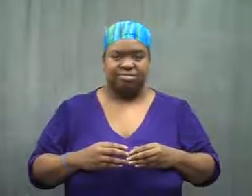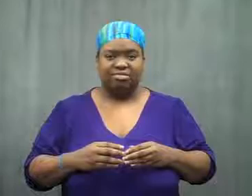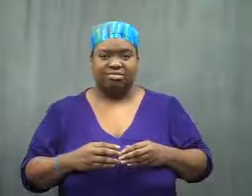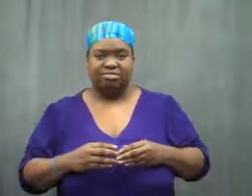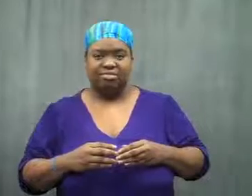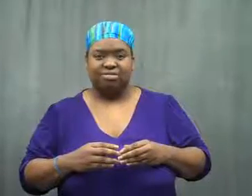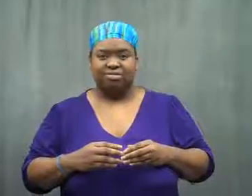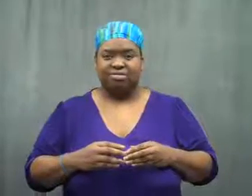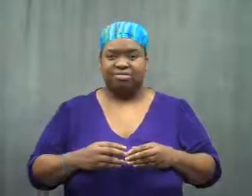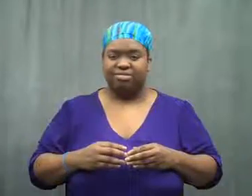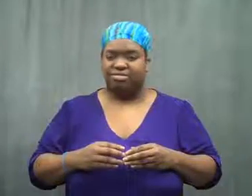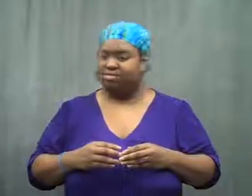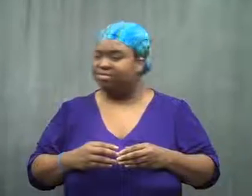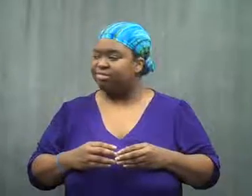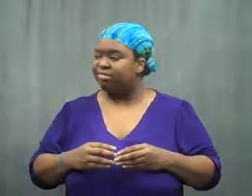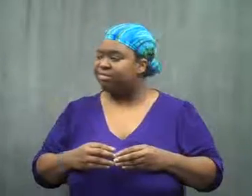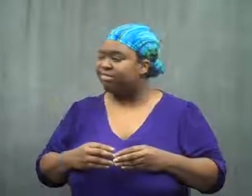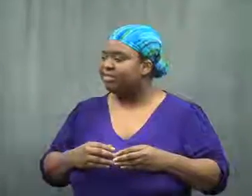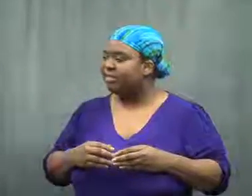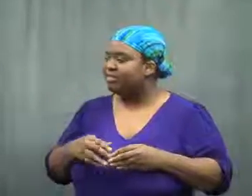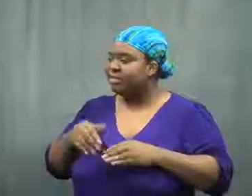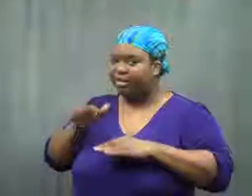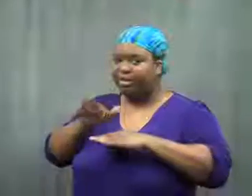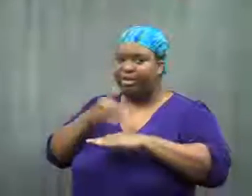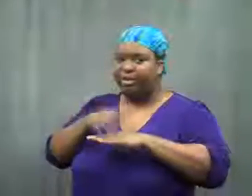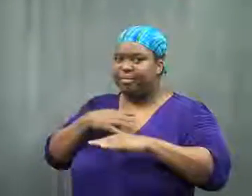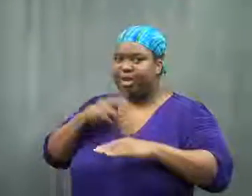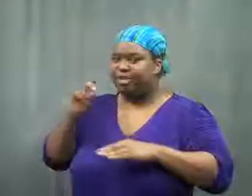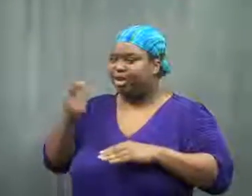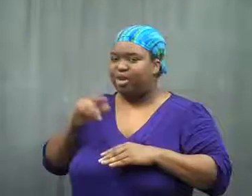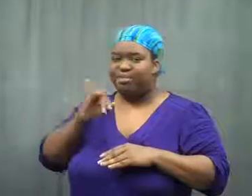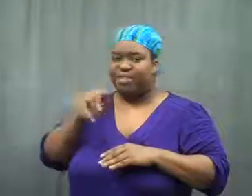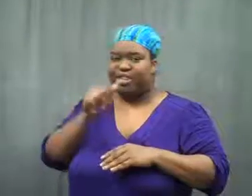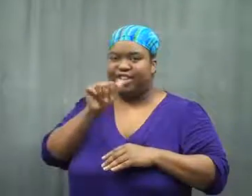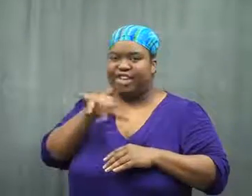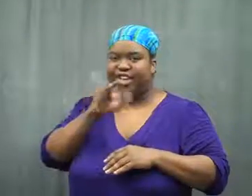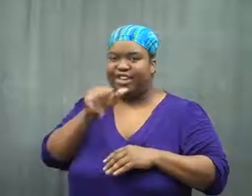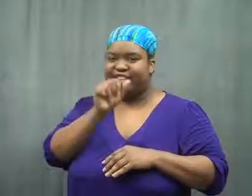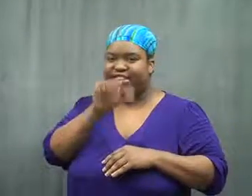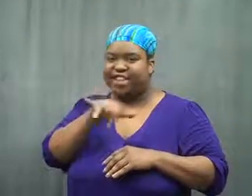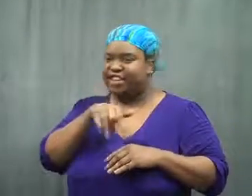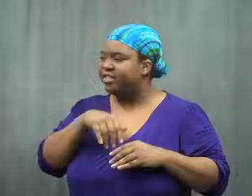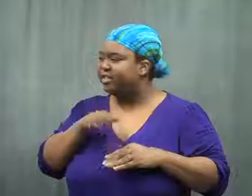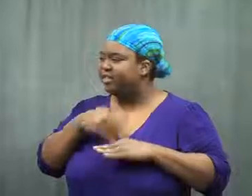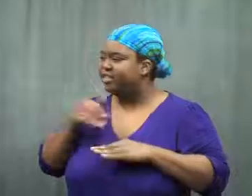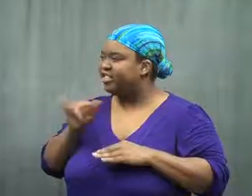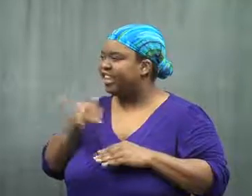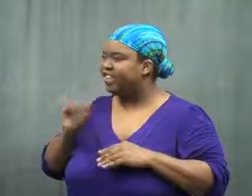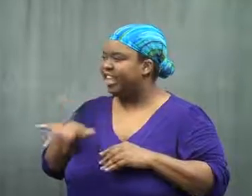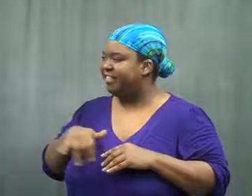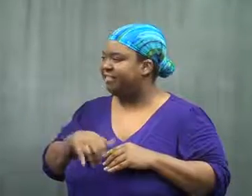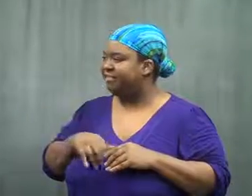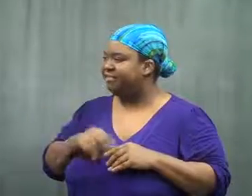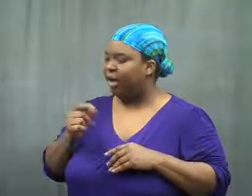I called Jay-Jay, my dog.